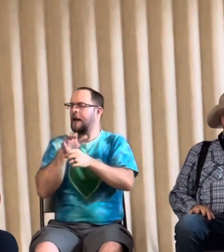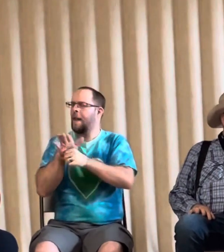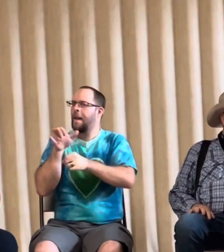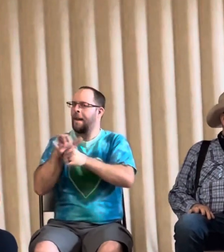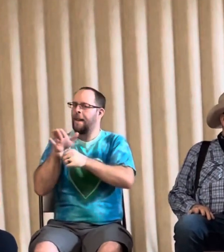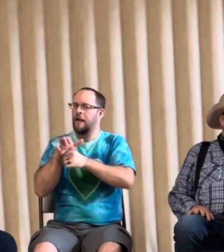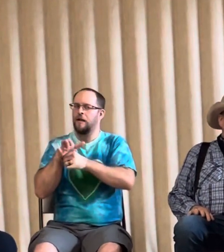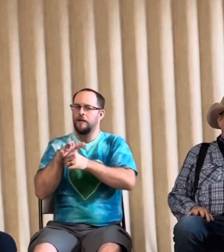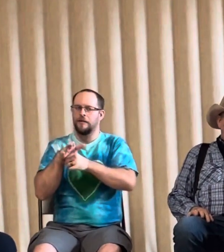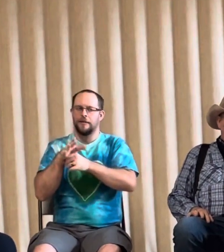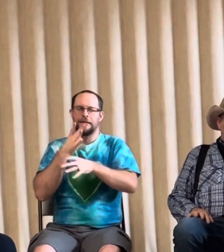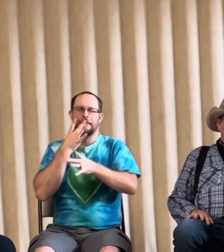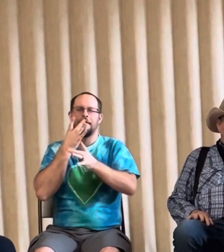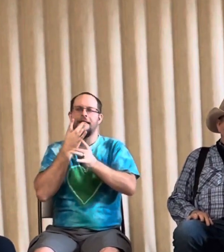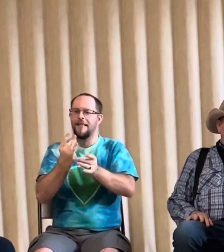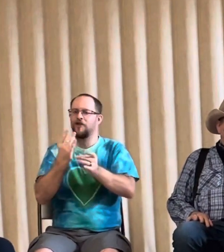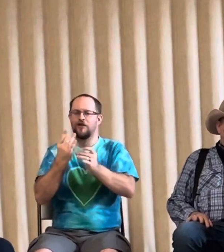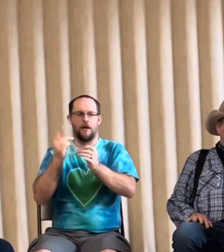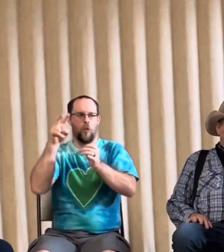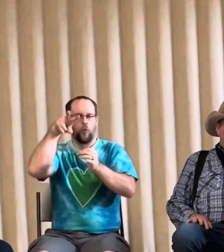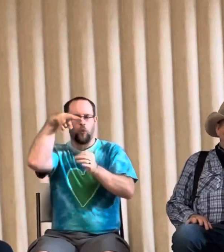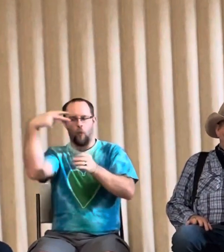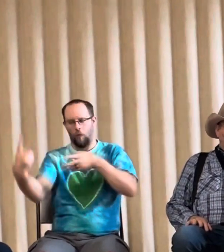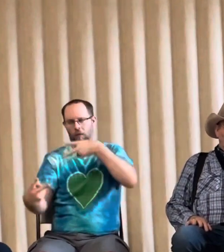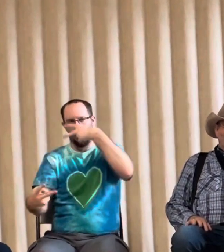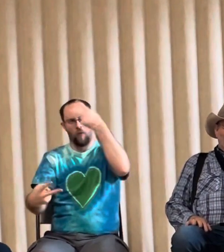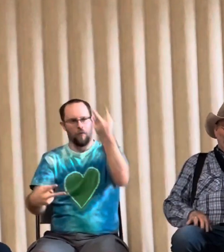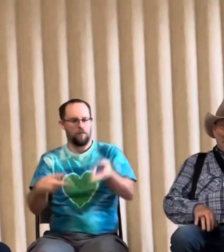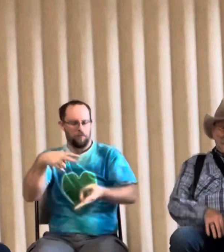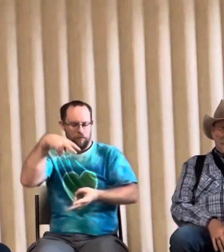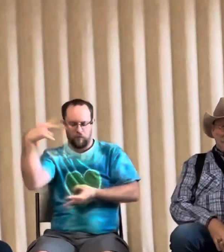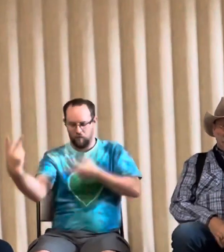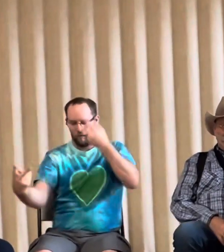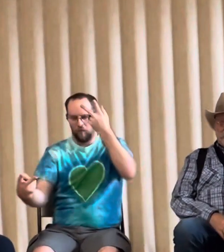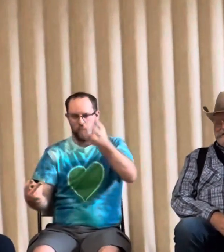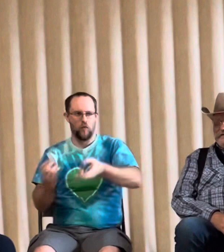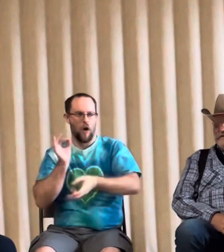Yum! You can see little cherries falling out, so we can eat them.